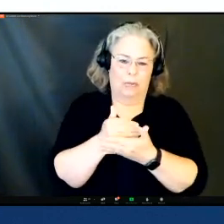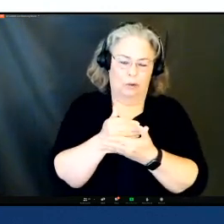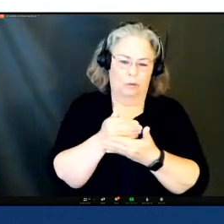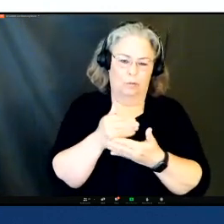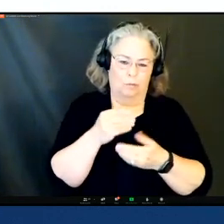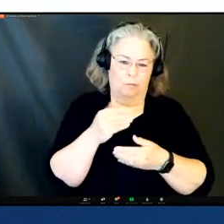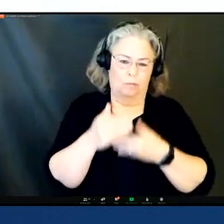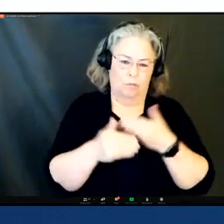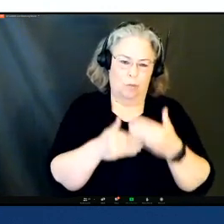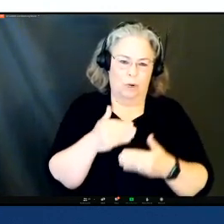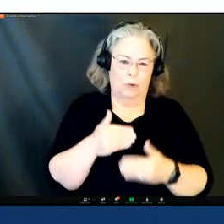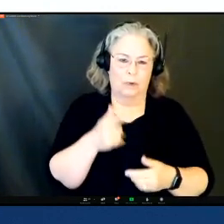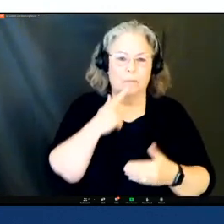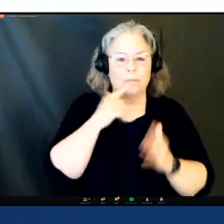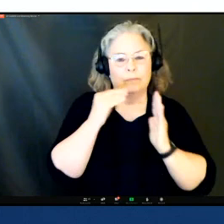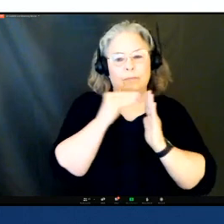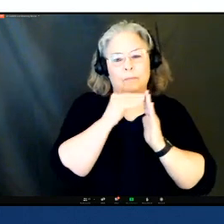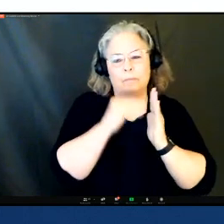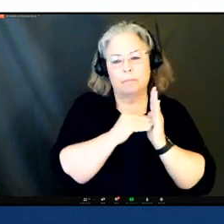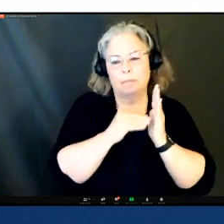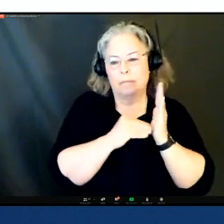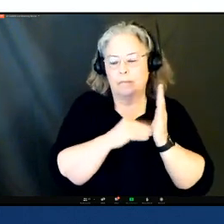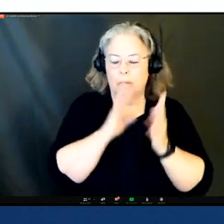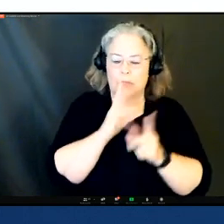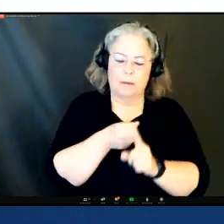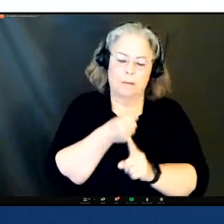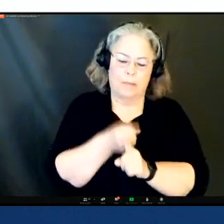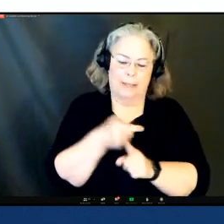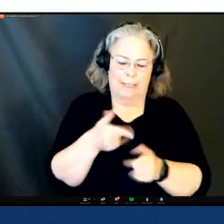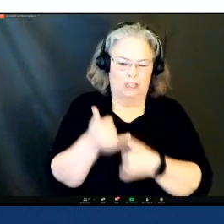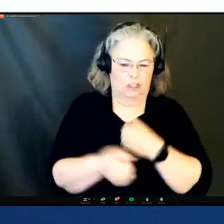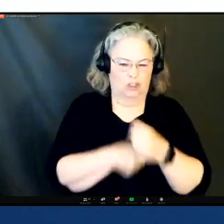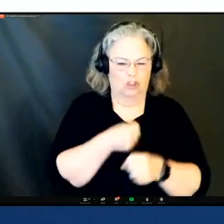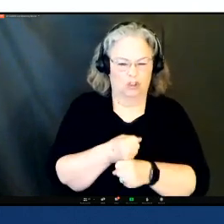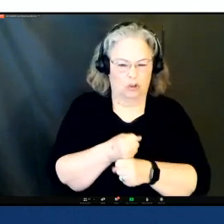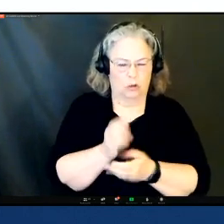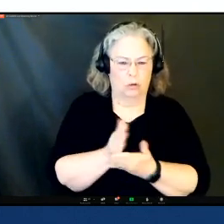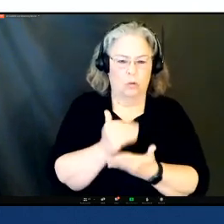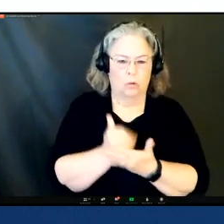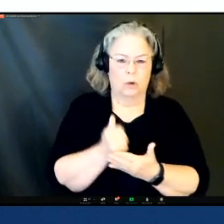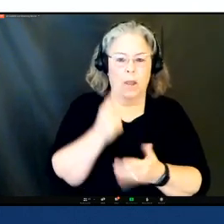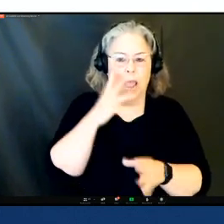Here, I've listed some of the key factors impacting this year's budget and the outlook for next year's budget.